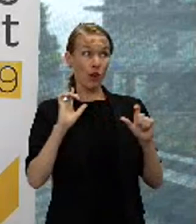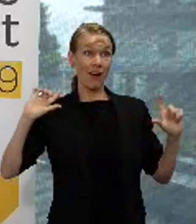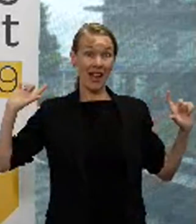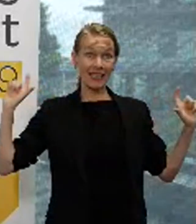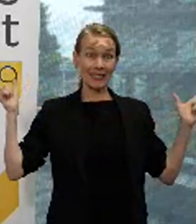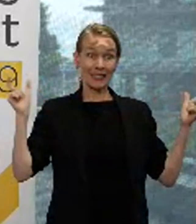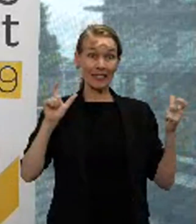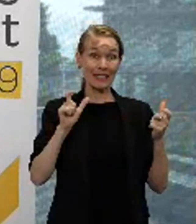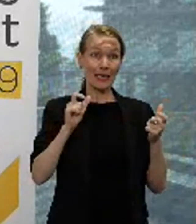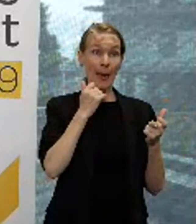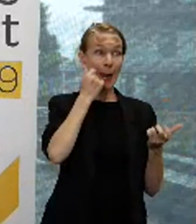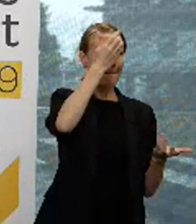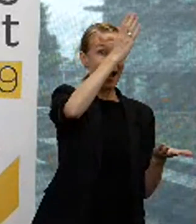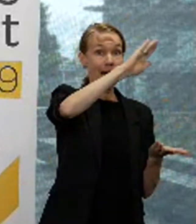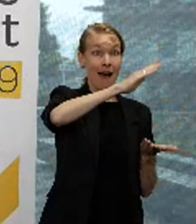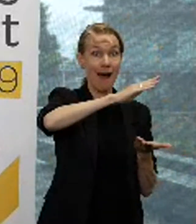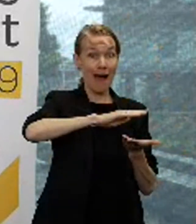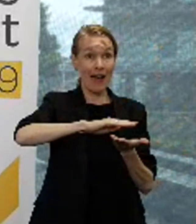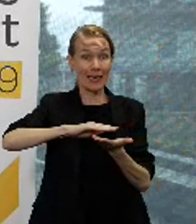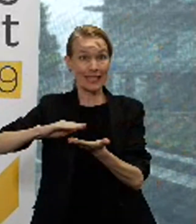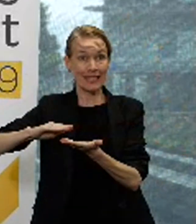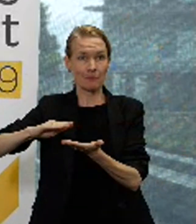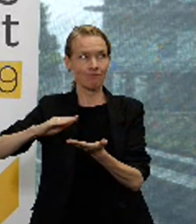we are well aware that is not the case in many countries